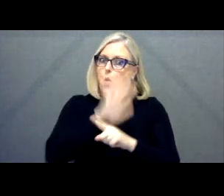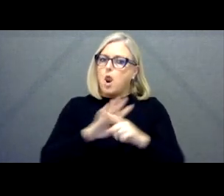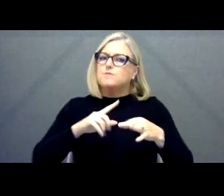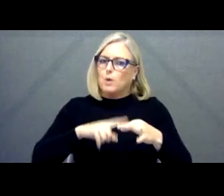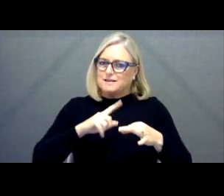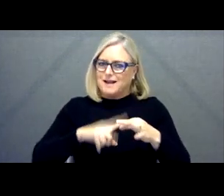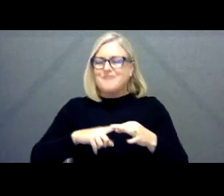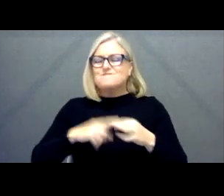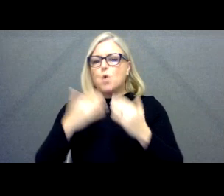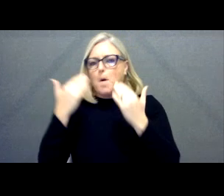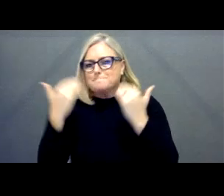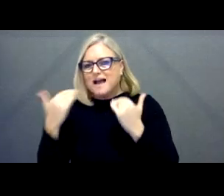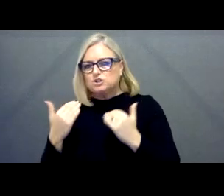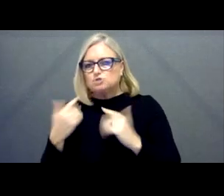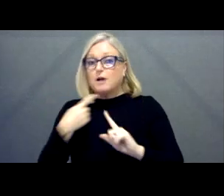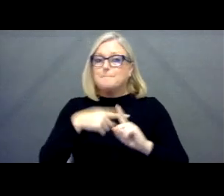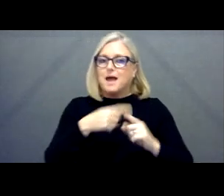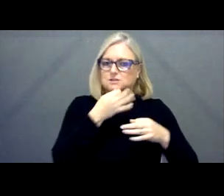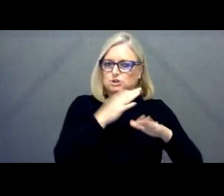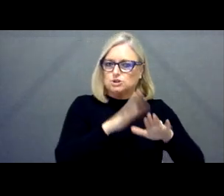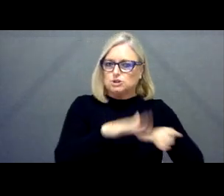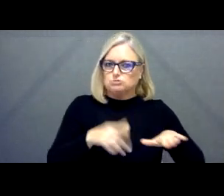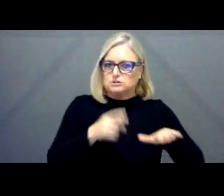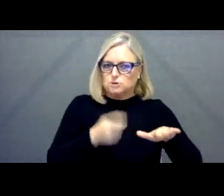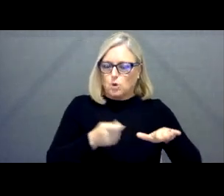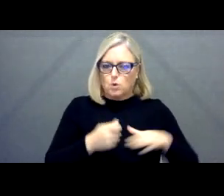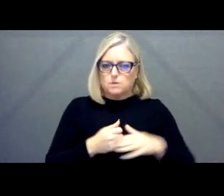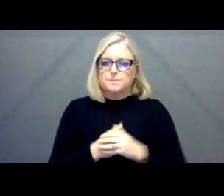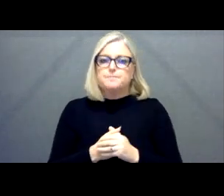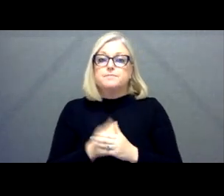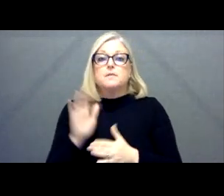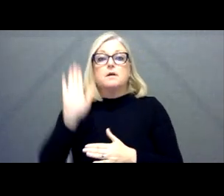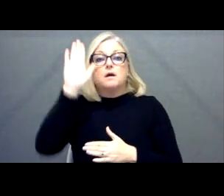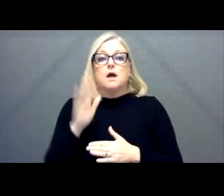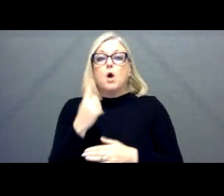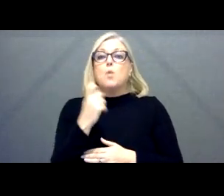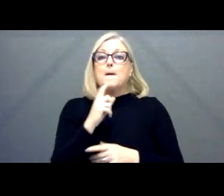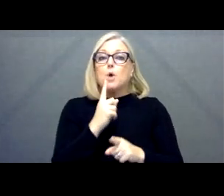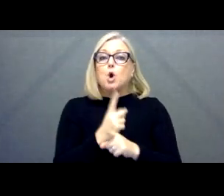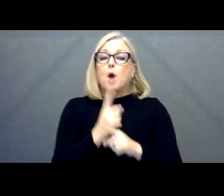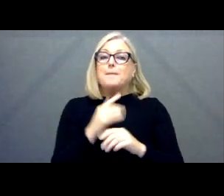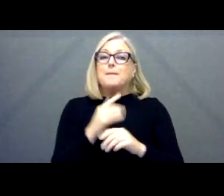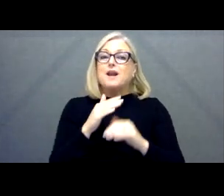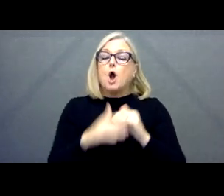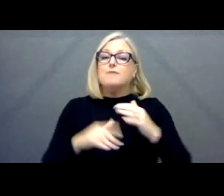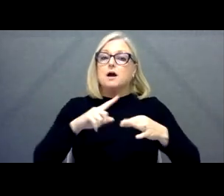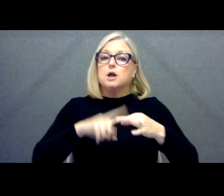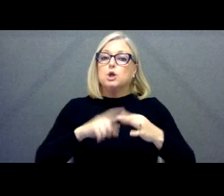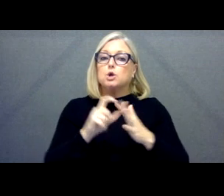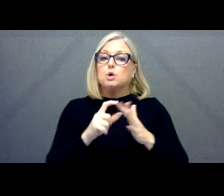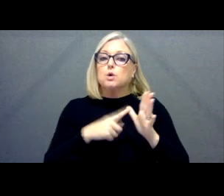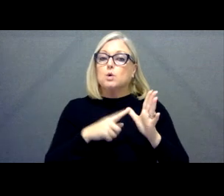can I just say for the Drug and Alcohol Court um that uh any any Magistrates Court in Queensland can